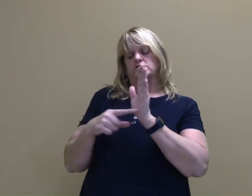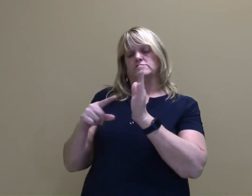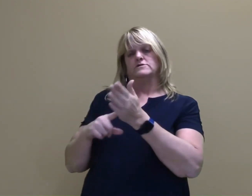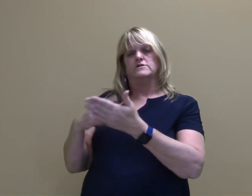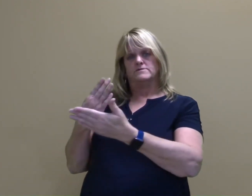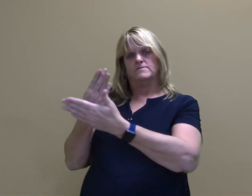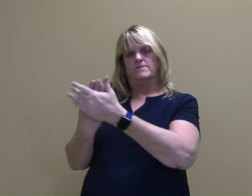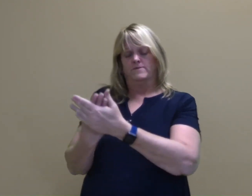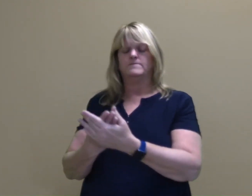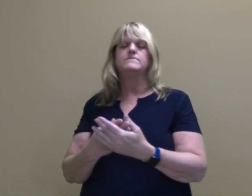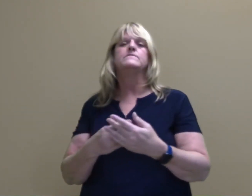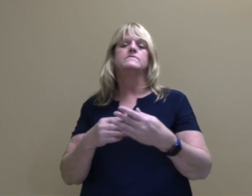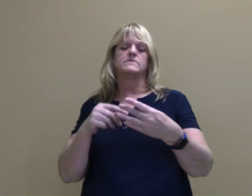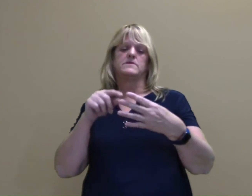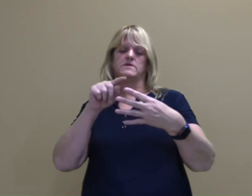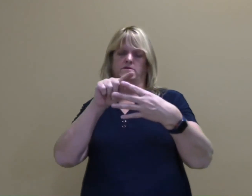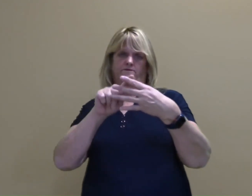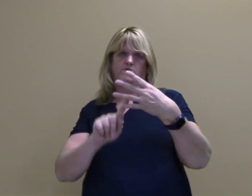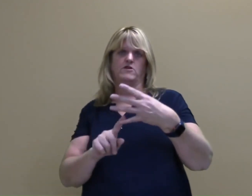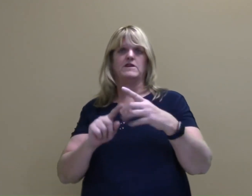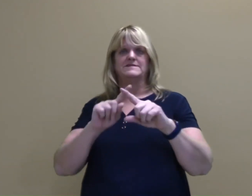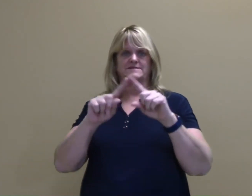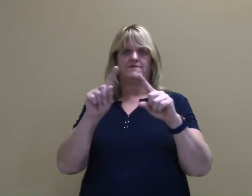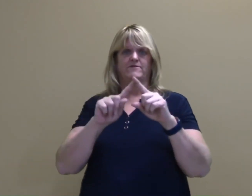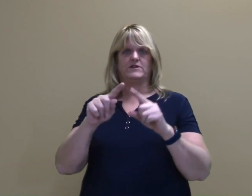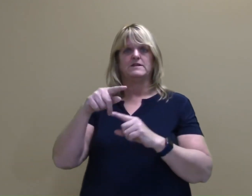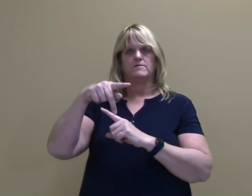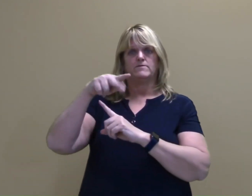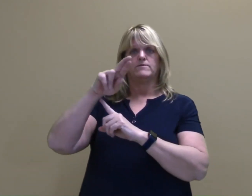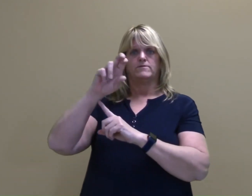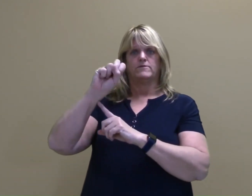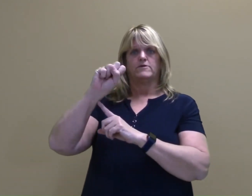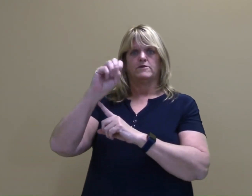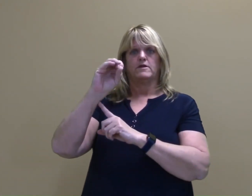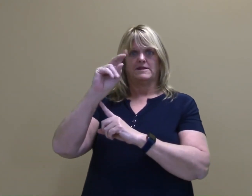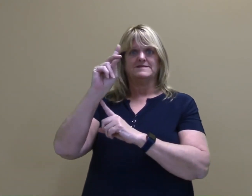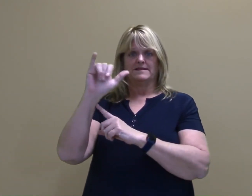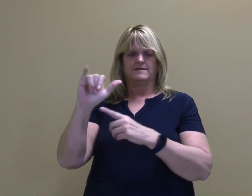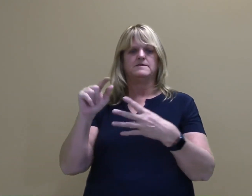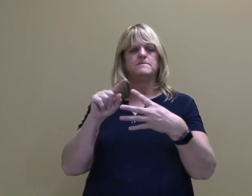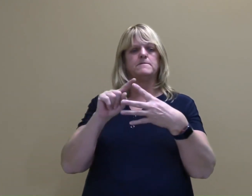Research shows that there are four major prosodic features in ASL. They include: